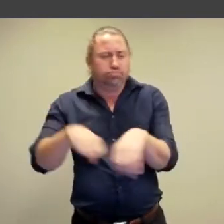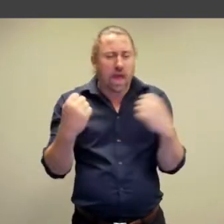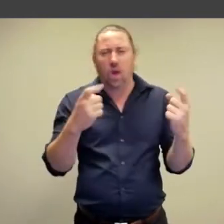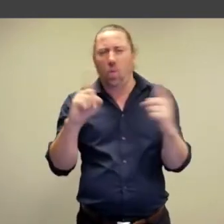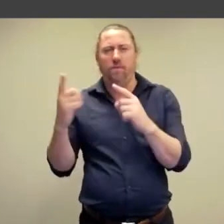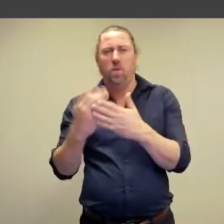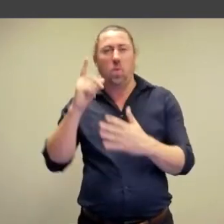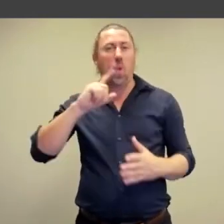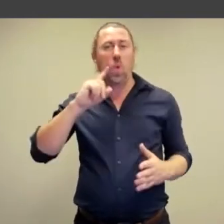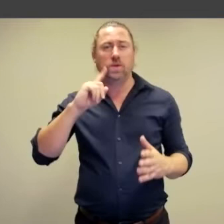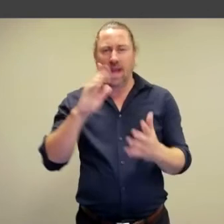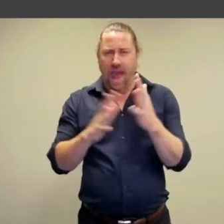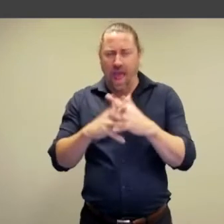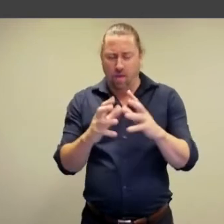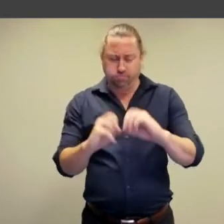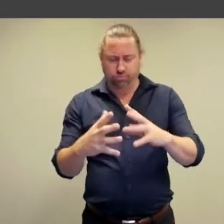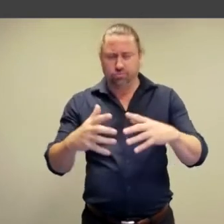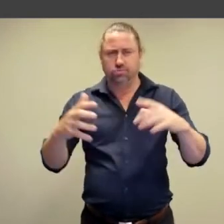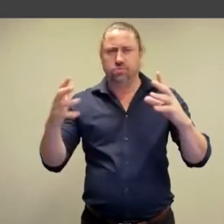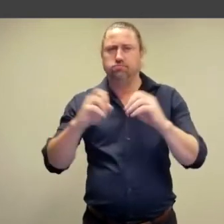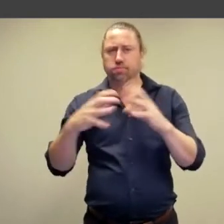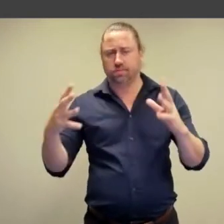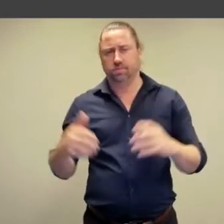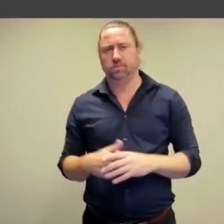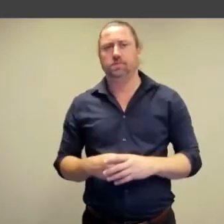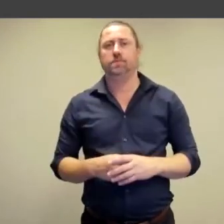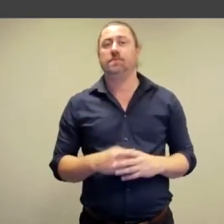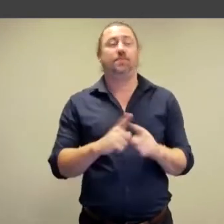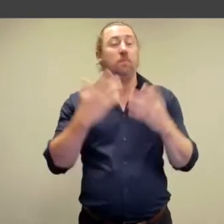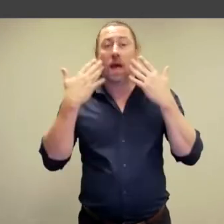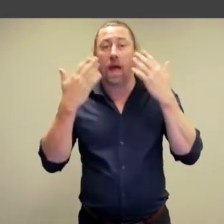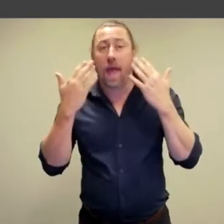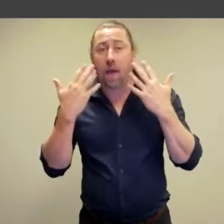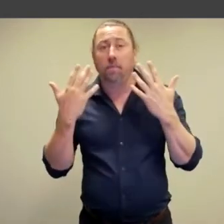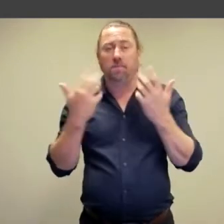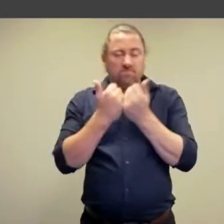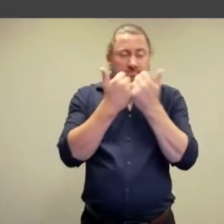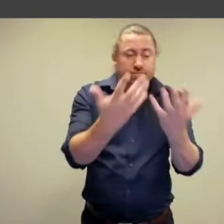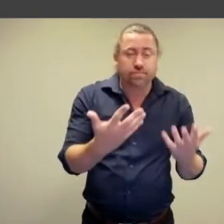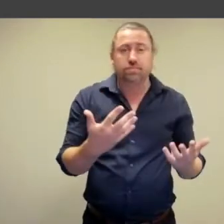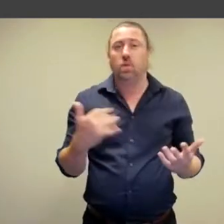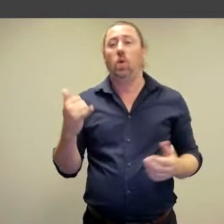and of course, we also see them destroying